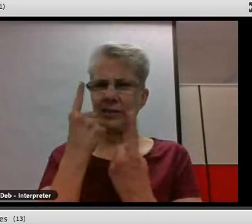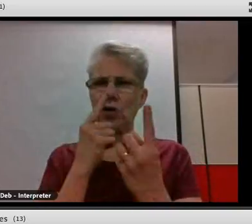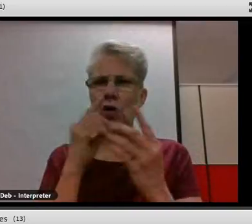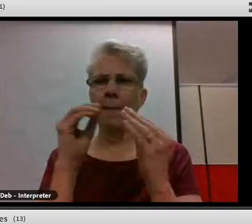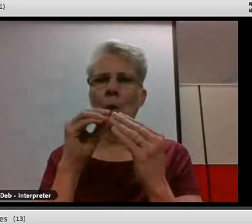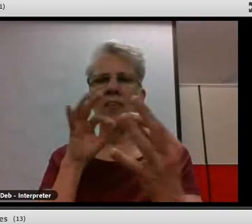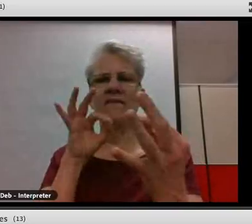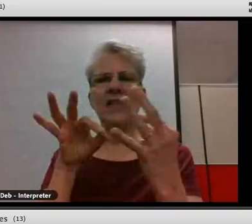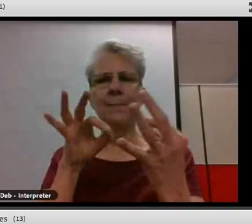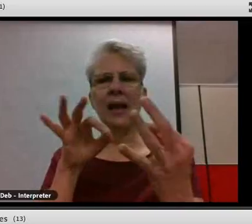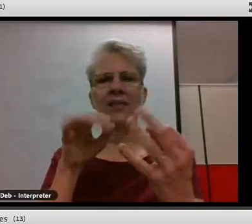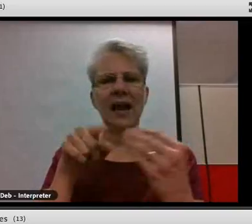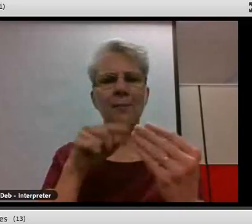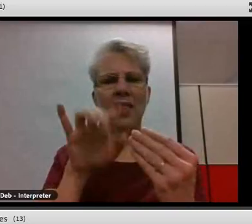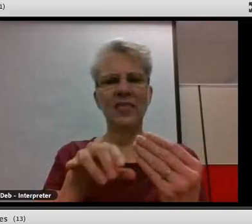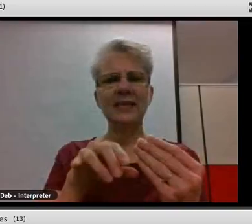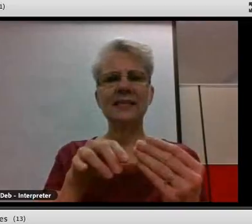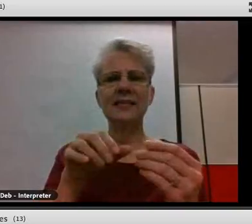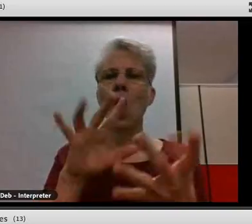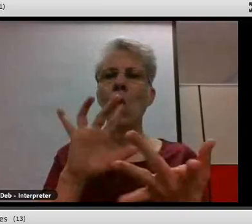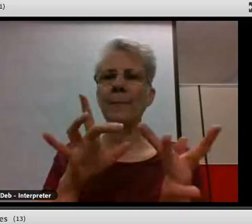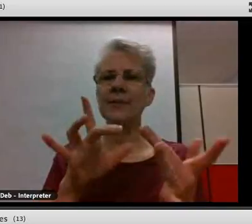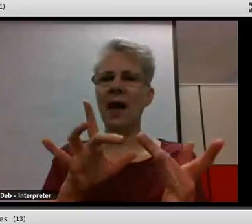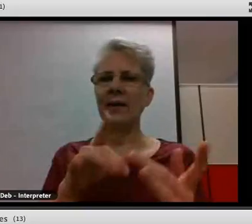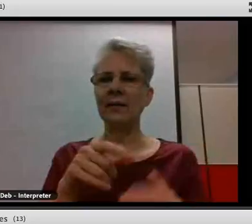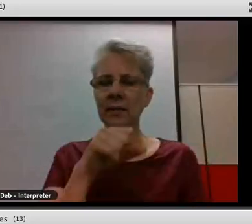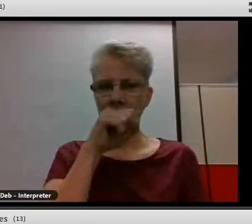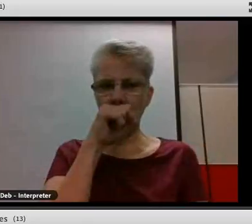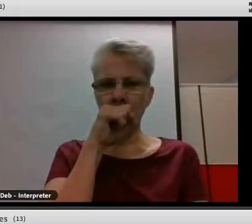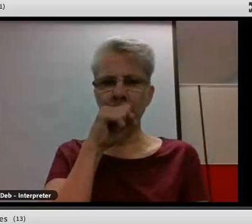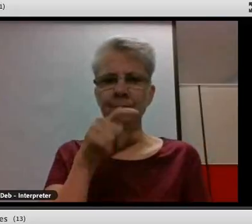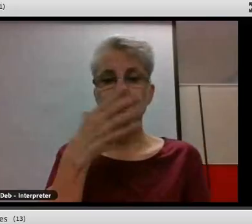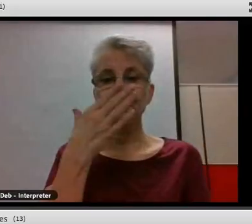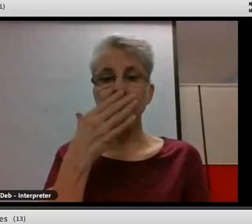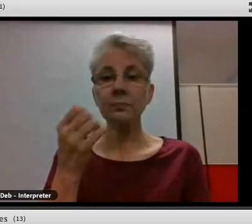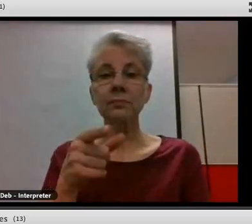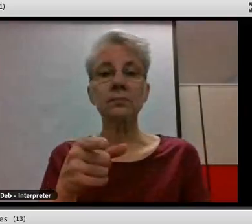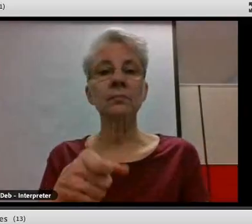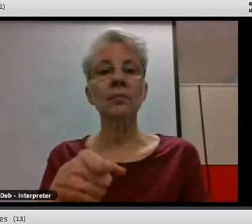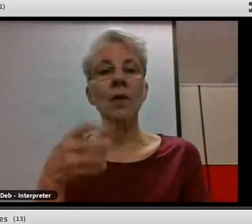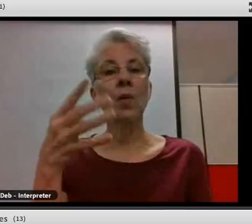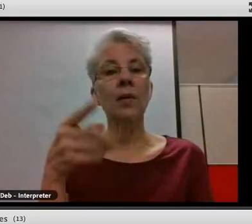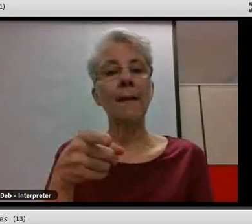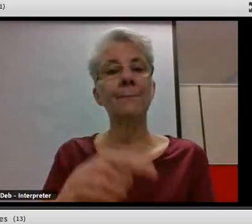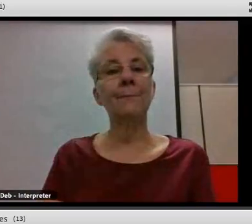And then robust, again, it can be interpreted